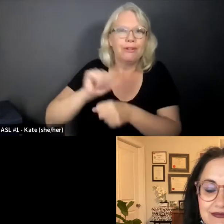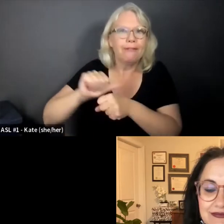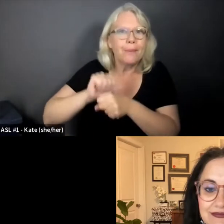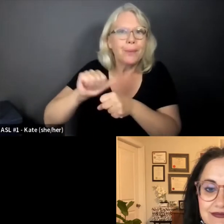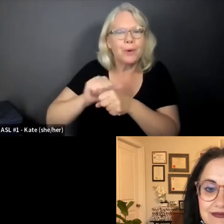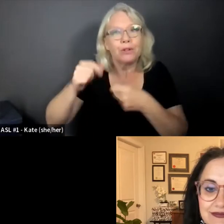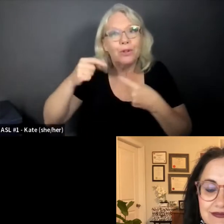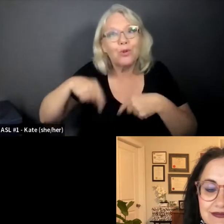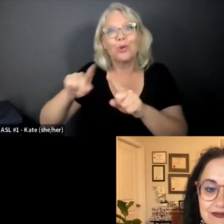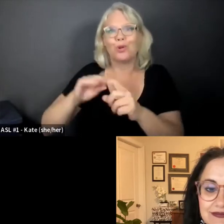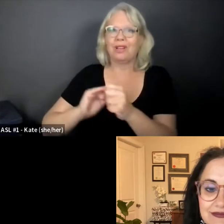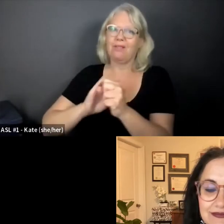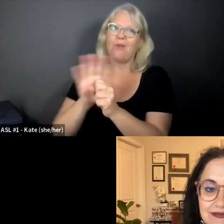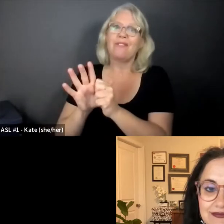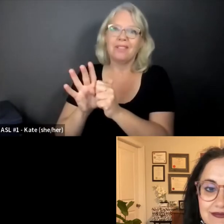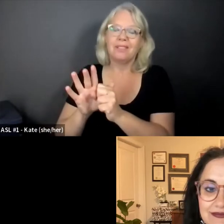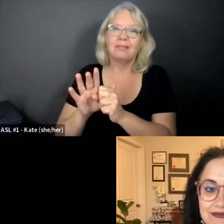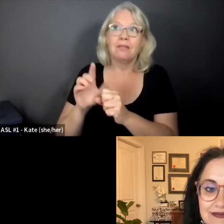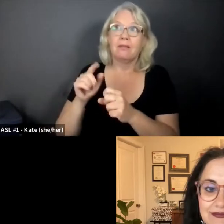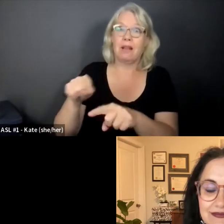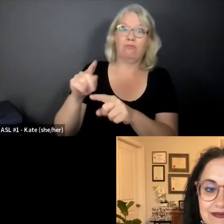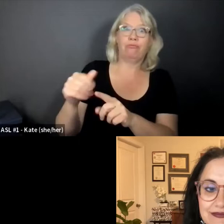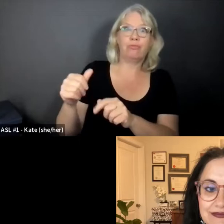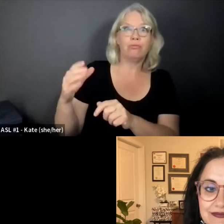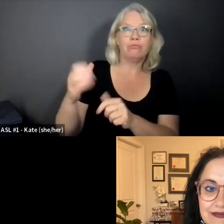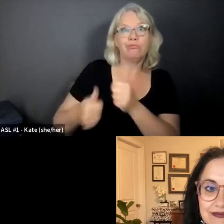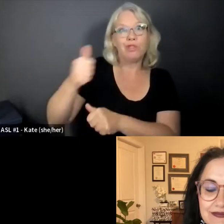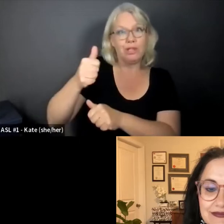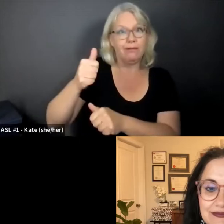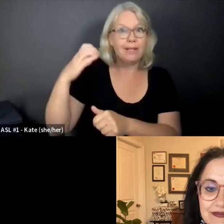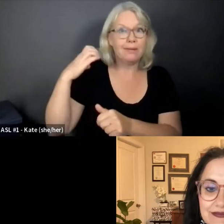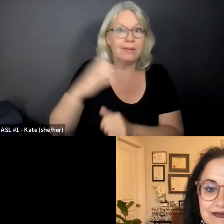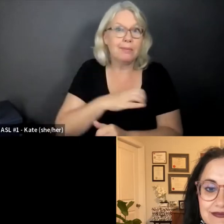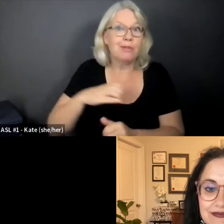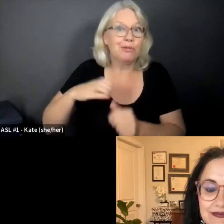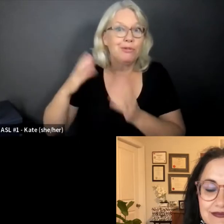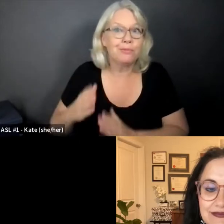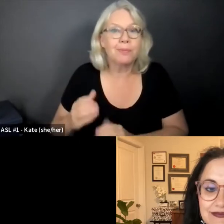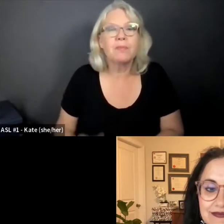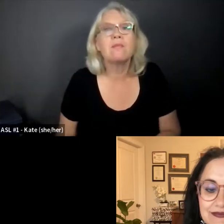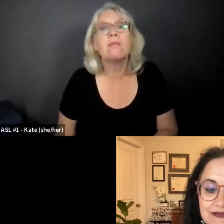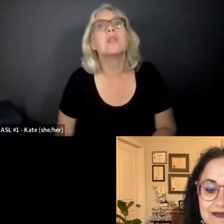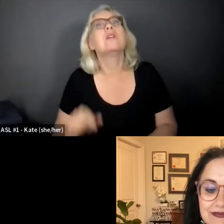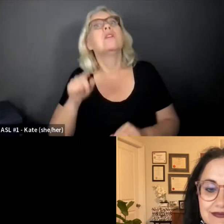PRIOR TO ENA'S APPOINTMENT, SHE SERVED AS CO-REVIEWER OF THE SYSTEMIC RACISM REVIEW